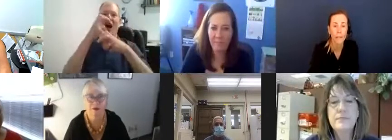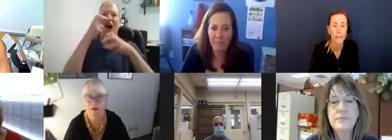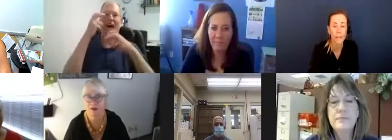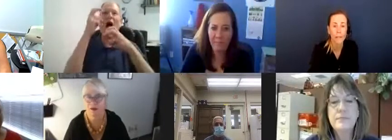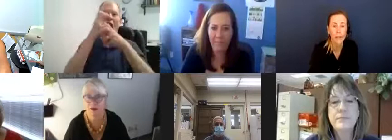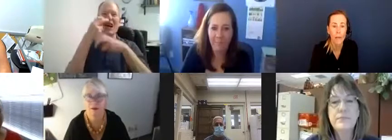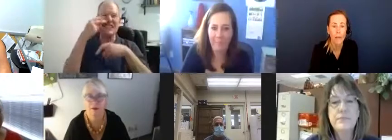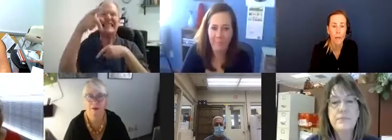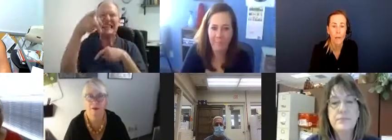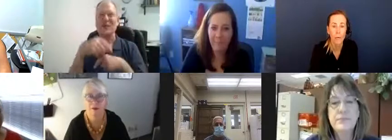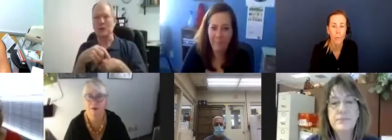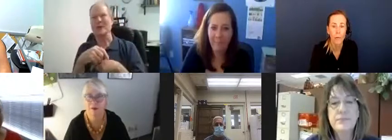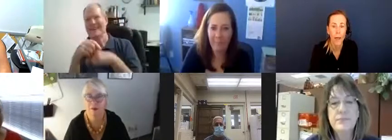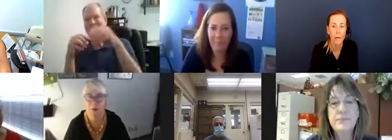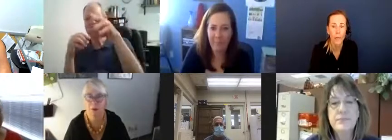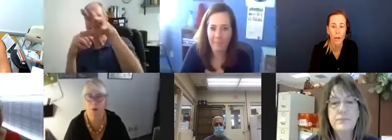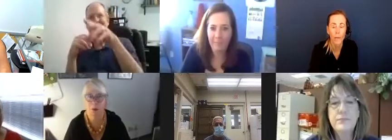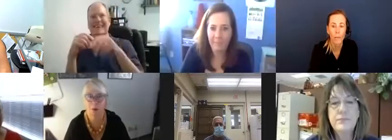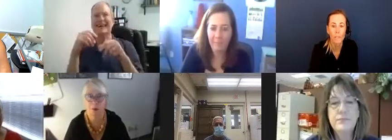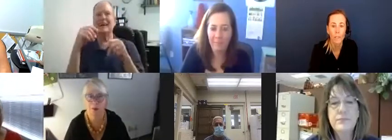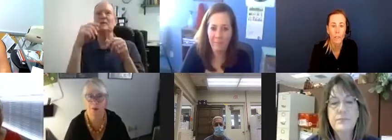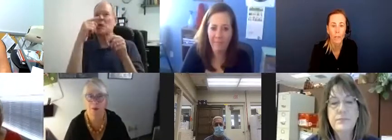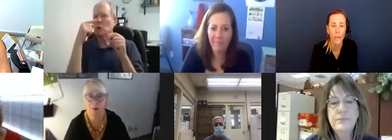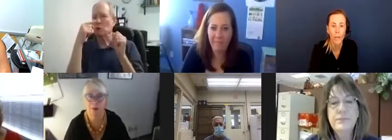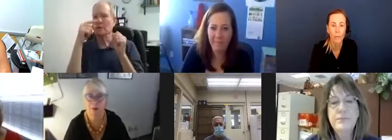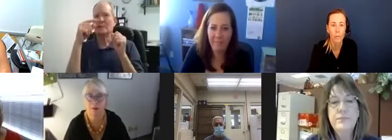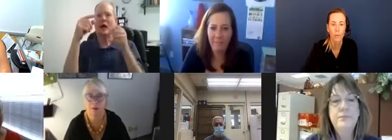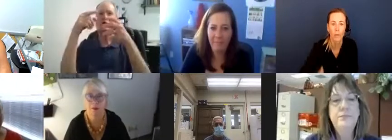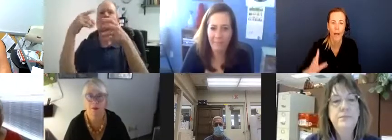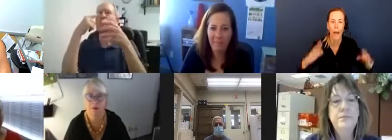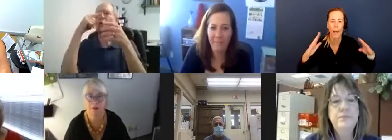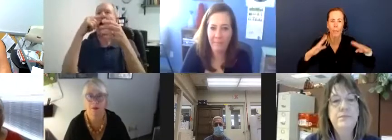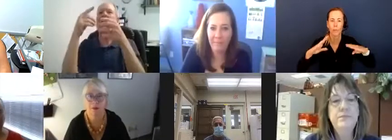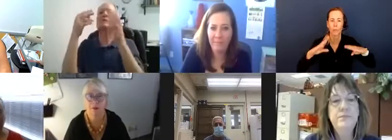Tom: The people are having hard time seeing you. Can you please adjust the screen